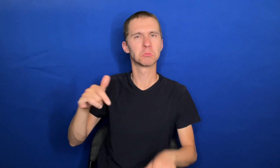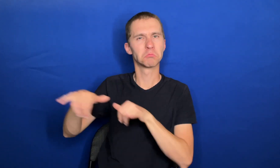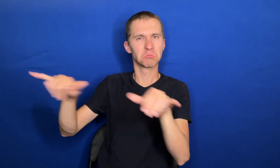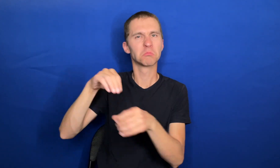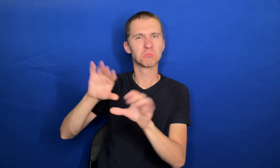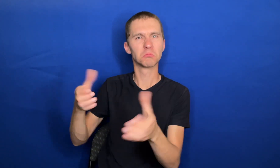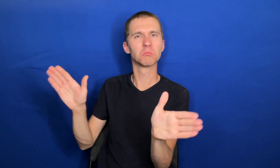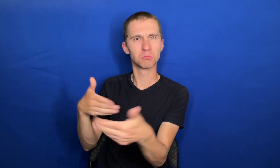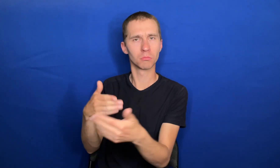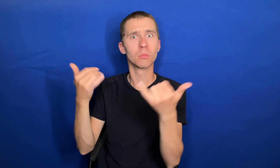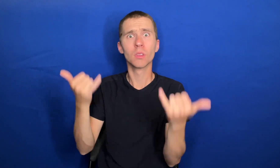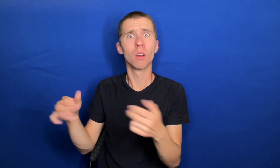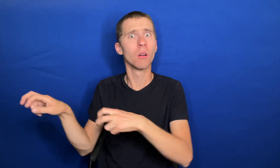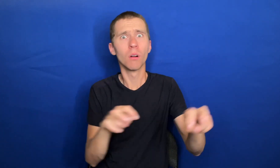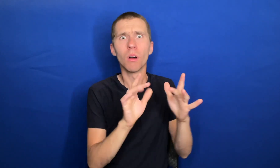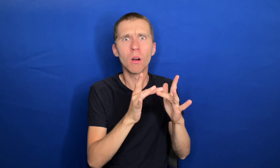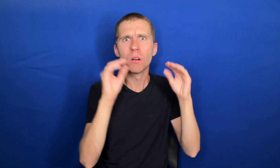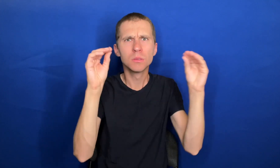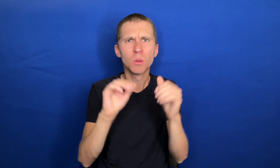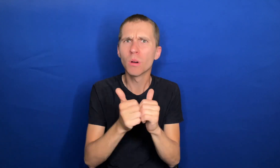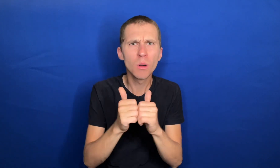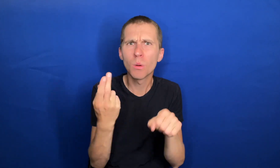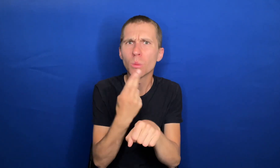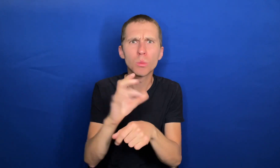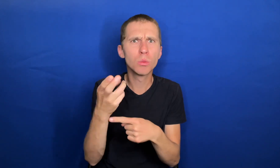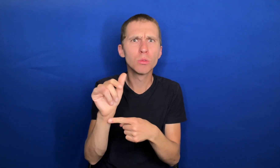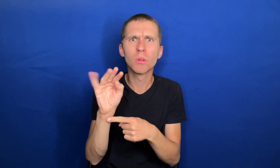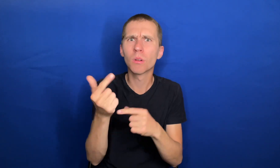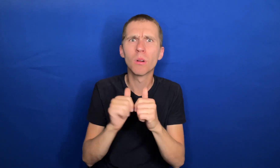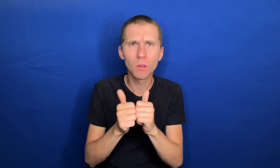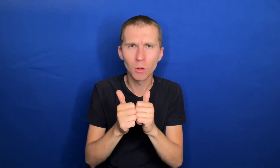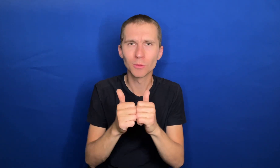Chaining is widespread in the classroom, but how can chaining be used when it comes to online instruction?